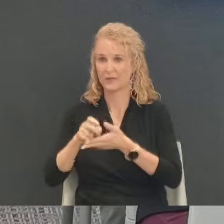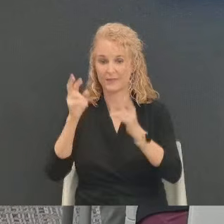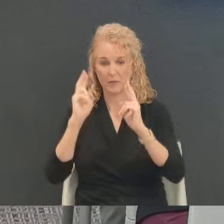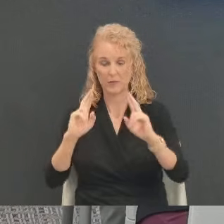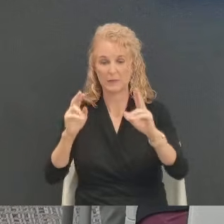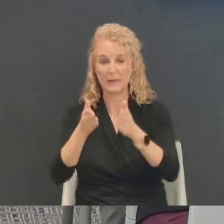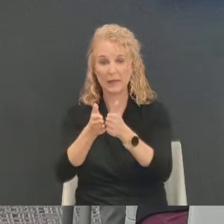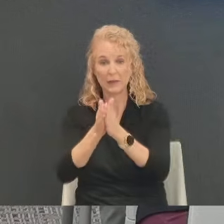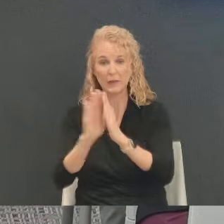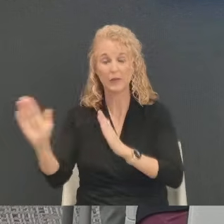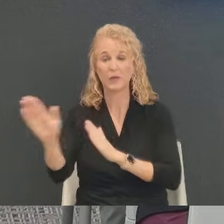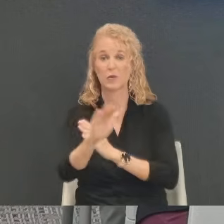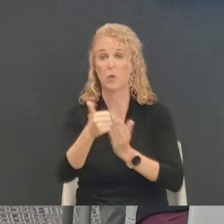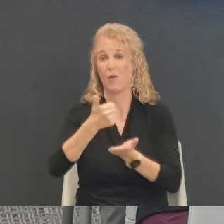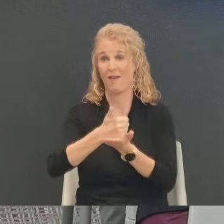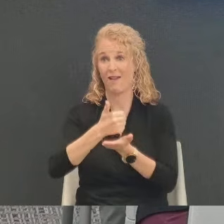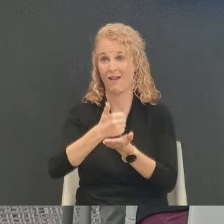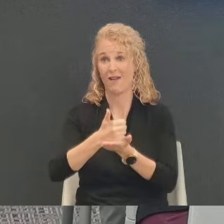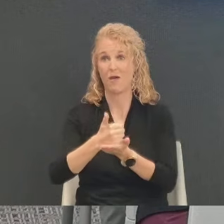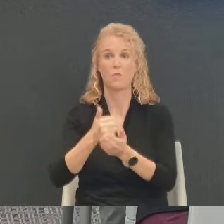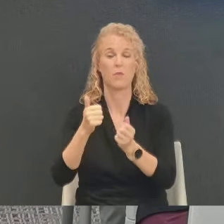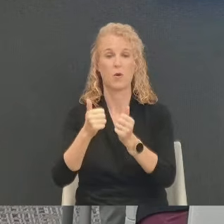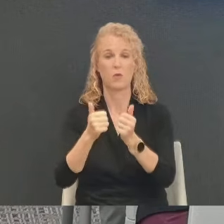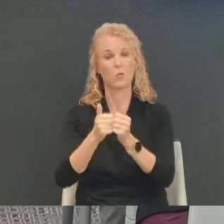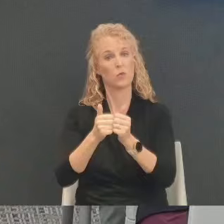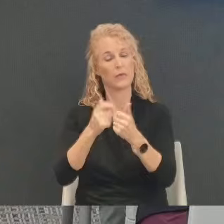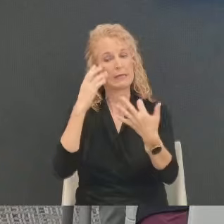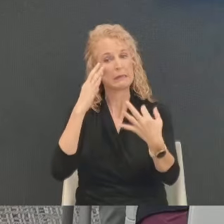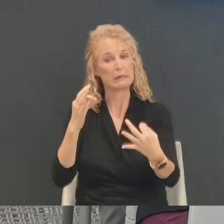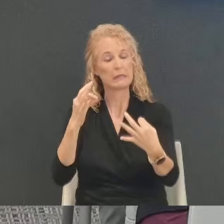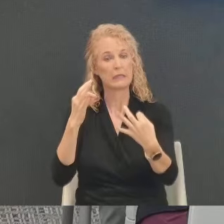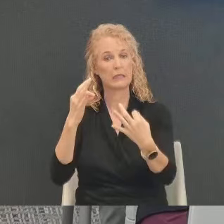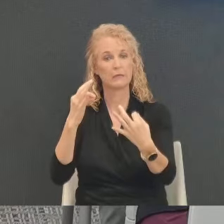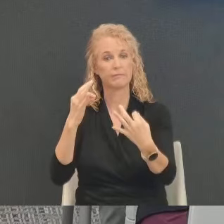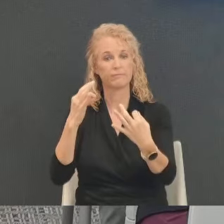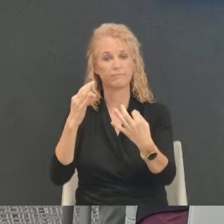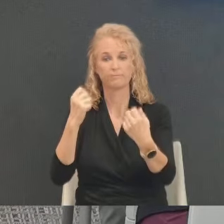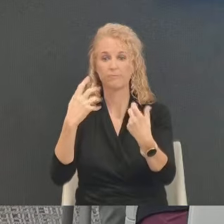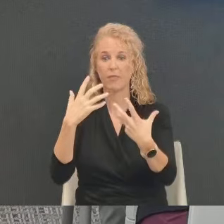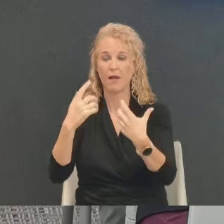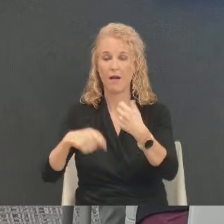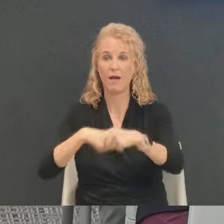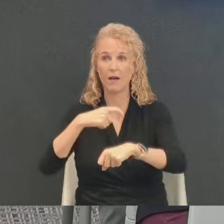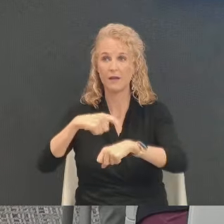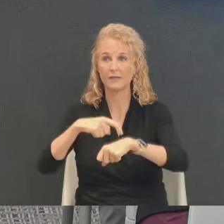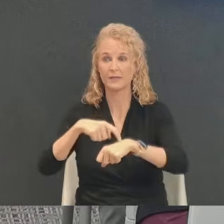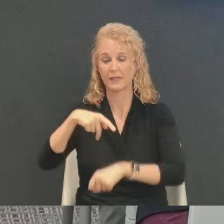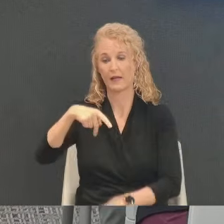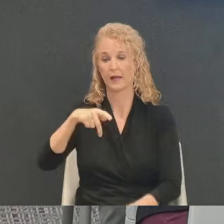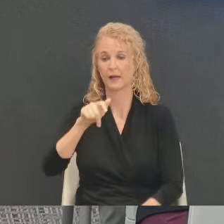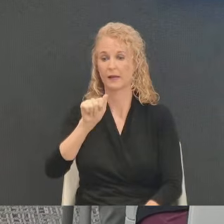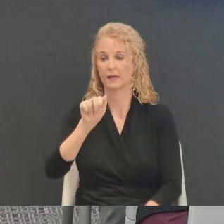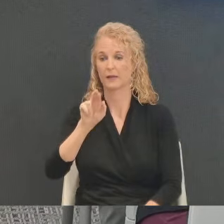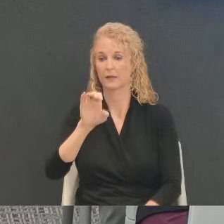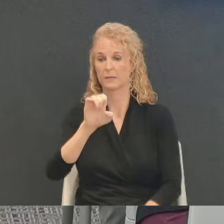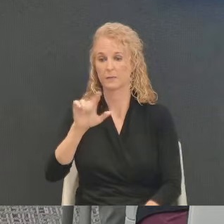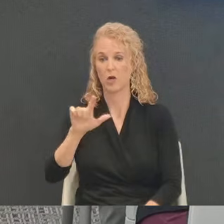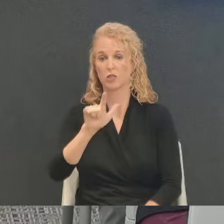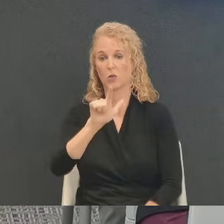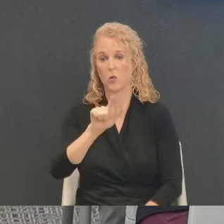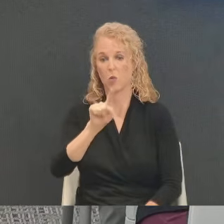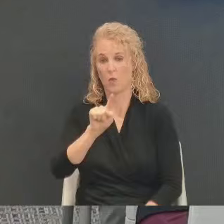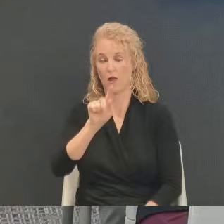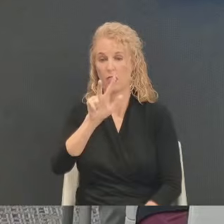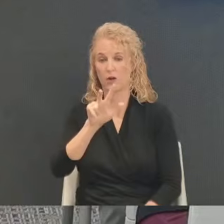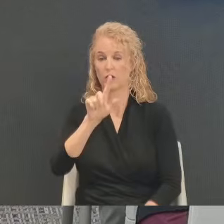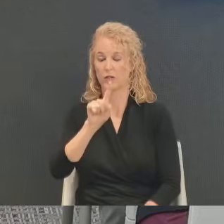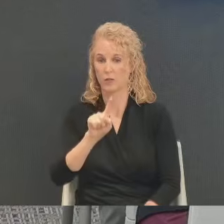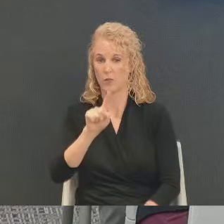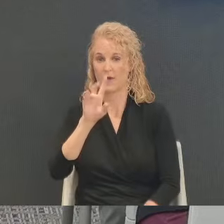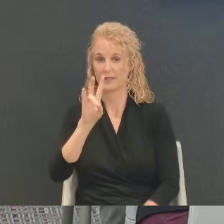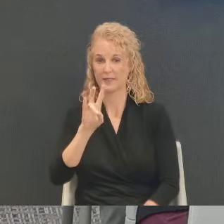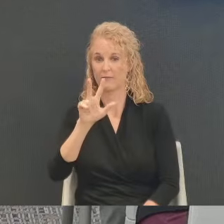your assistance in bringing to resolution a long pending transfer of partial 13179 392 to bond to